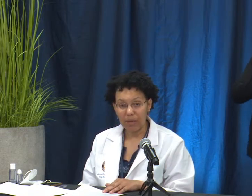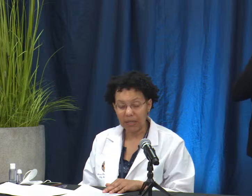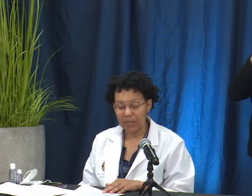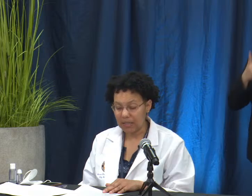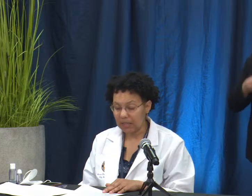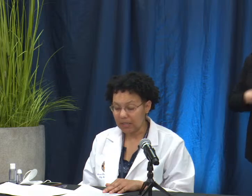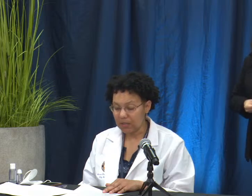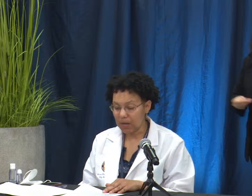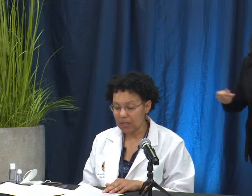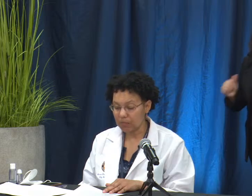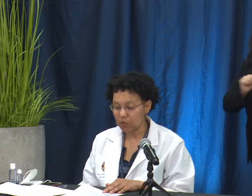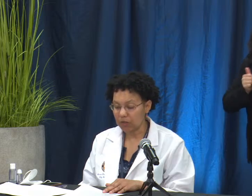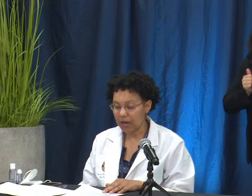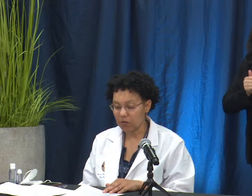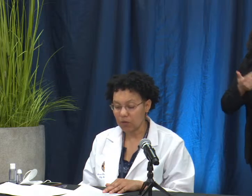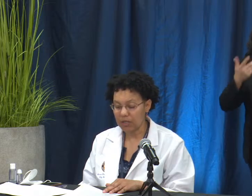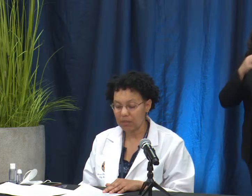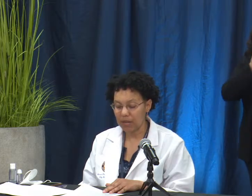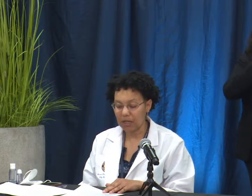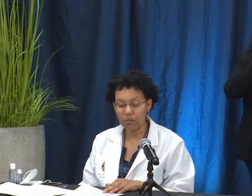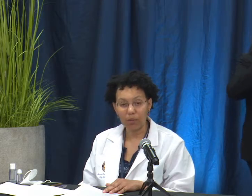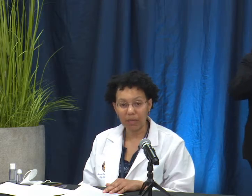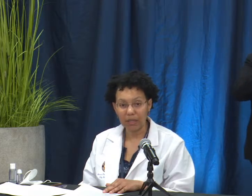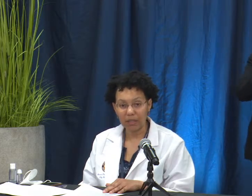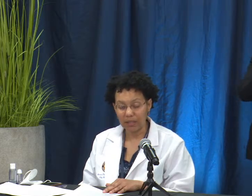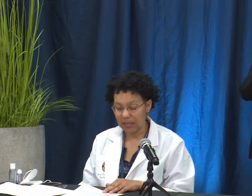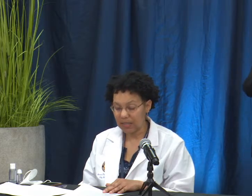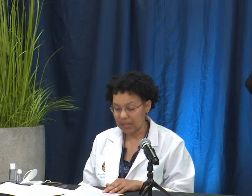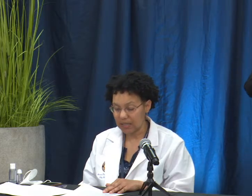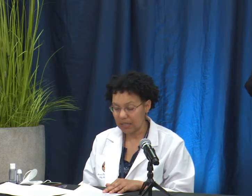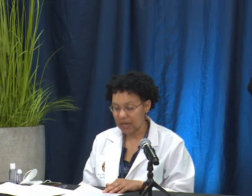make it as easy as possible for everyone to make an appointment, get tested, and